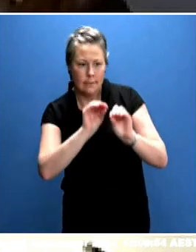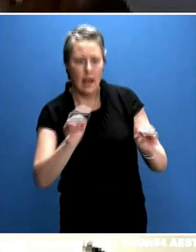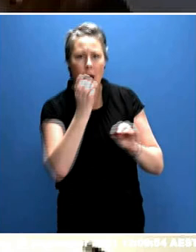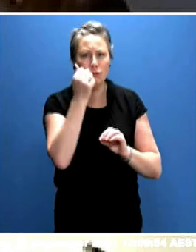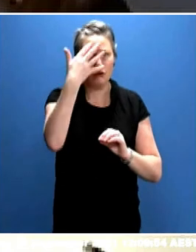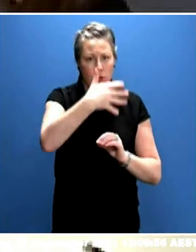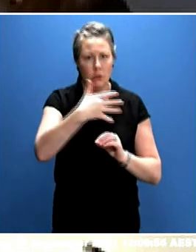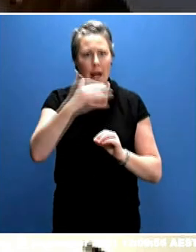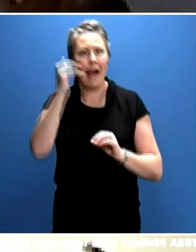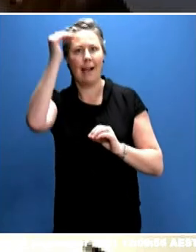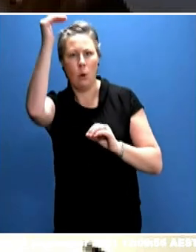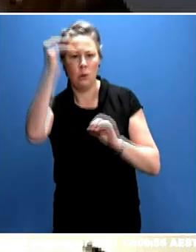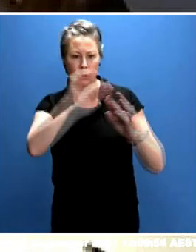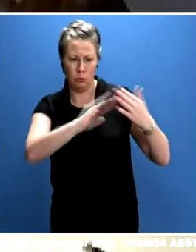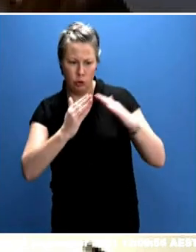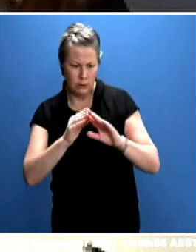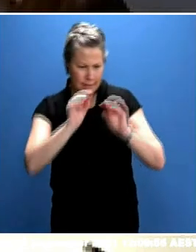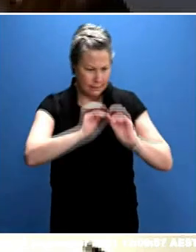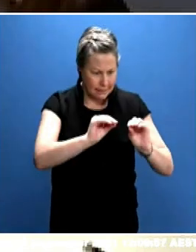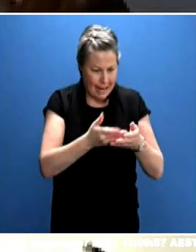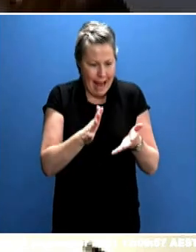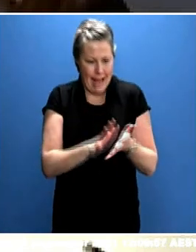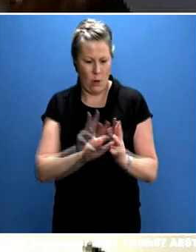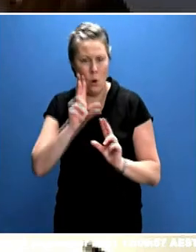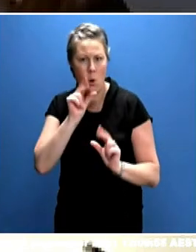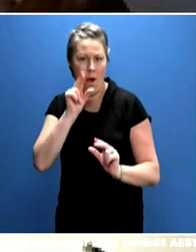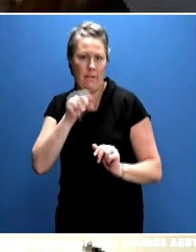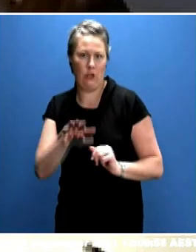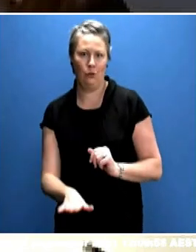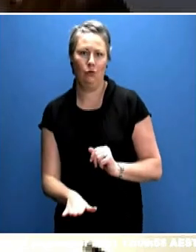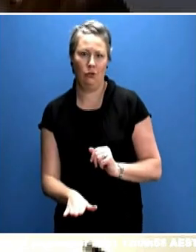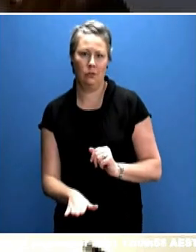and communities to look after these children, because self-evidently